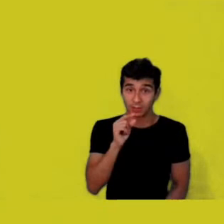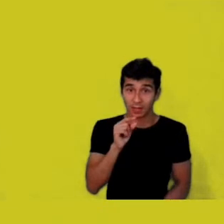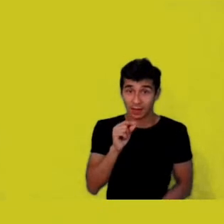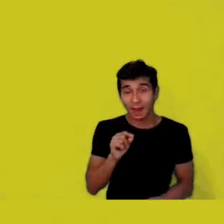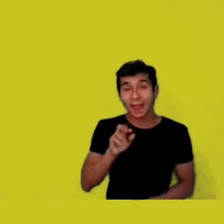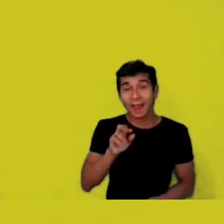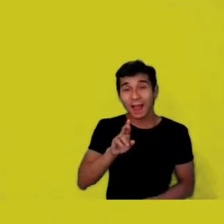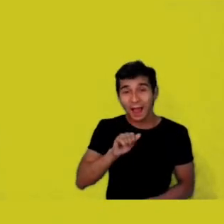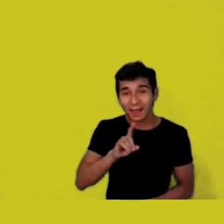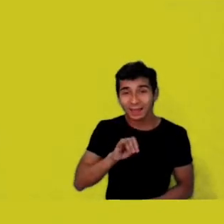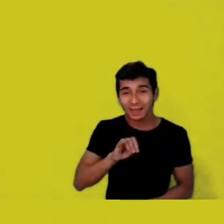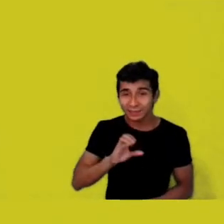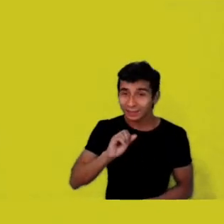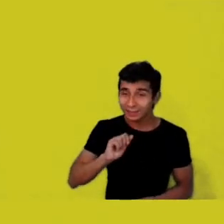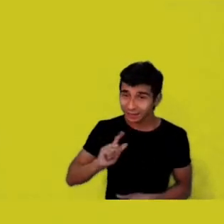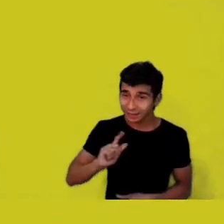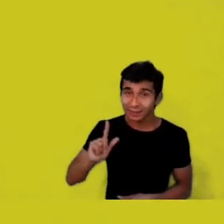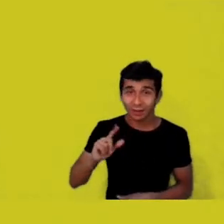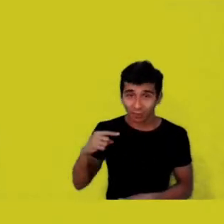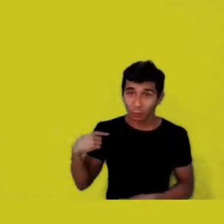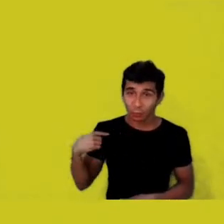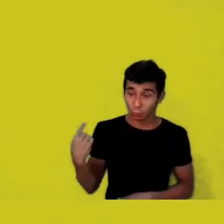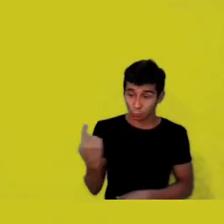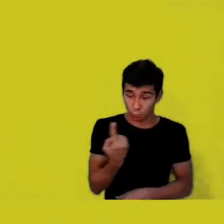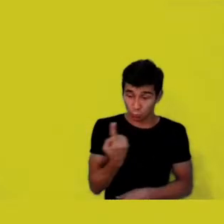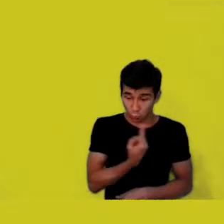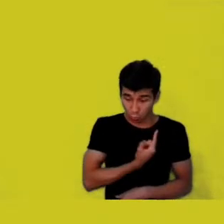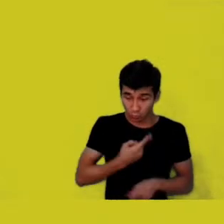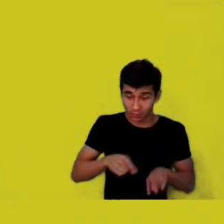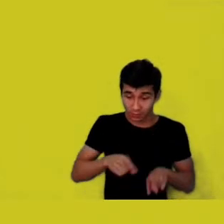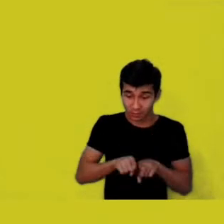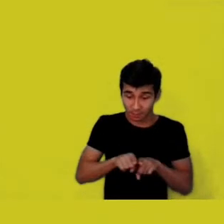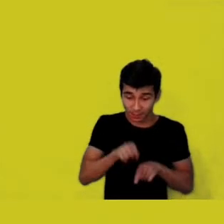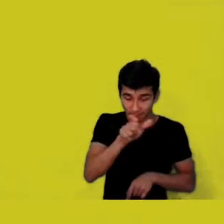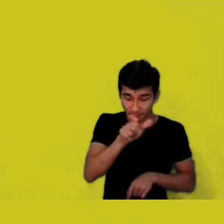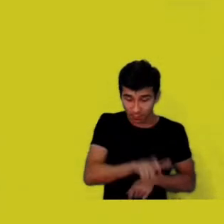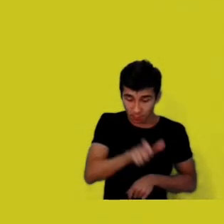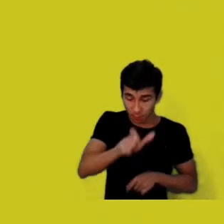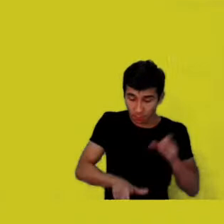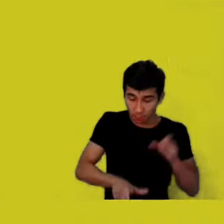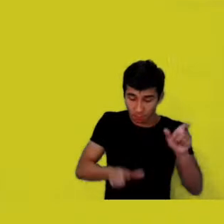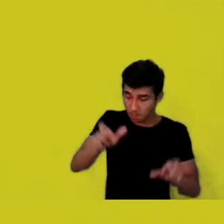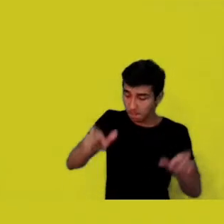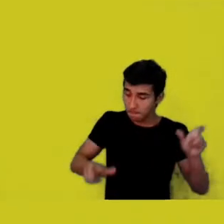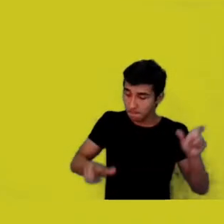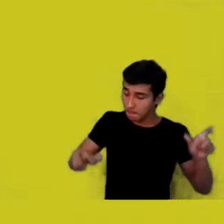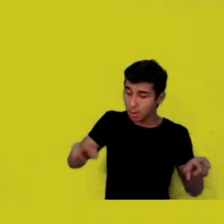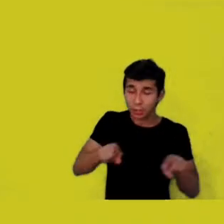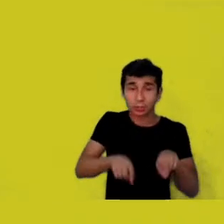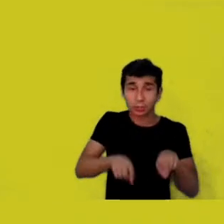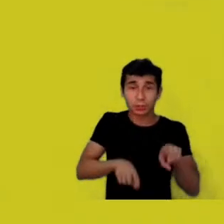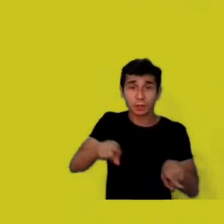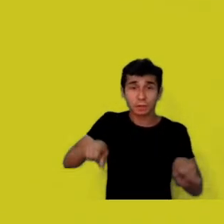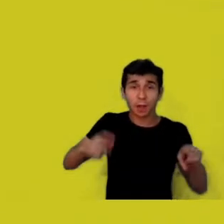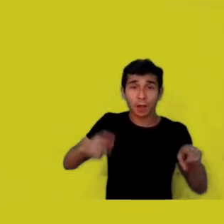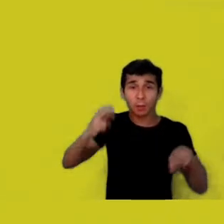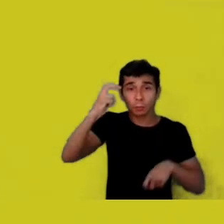that necessarily is also formed by other beings, other cultural possibilities, other dynamics.